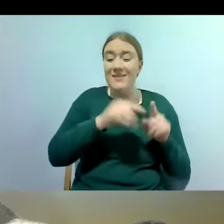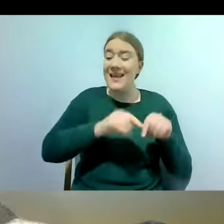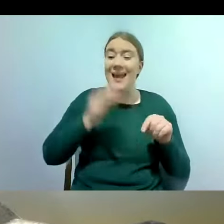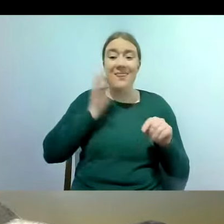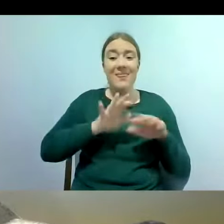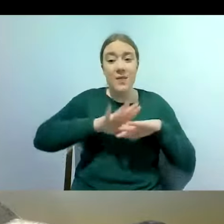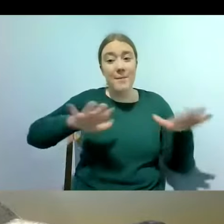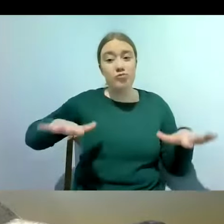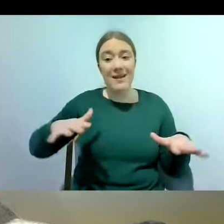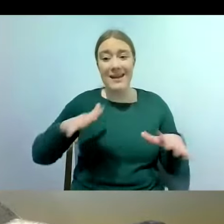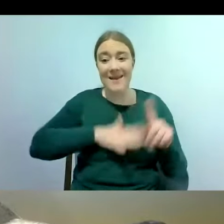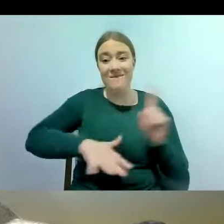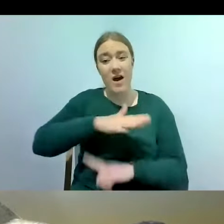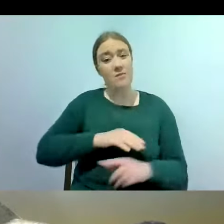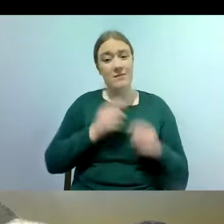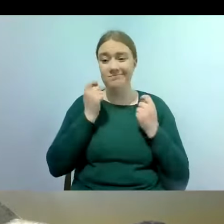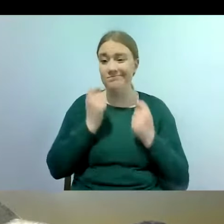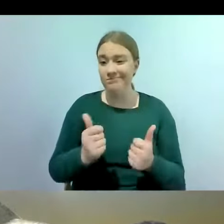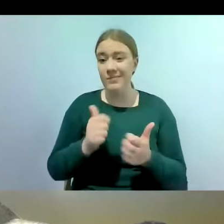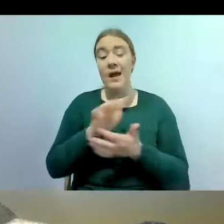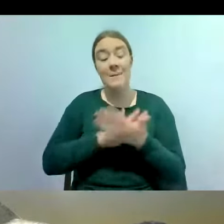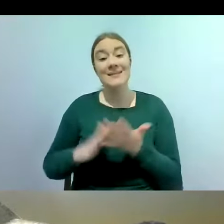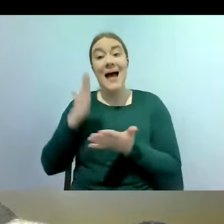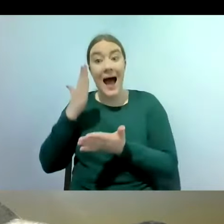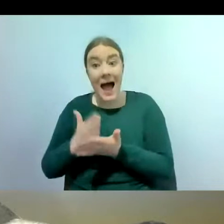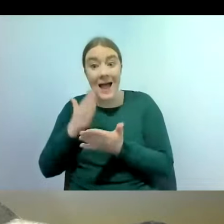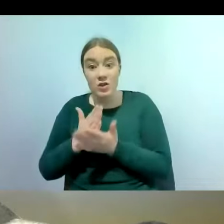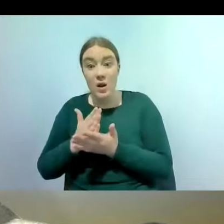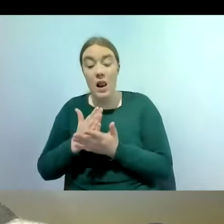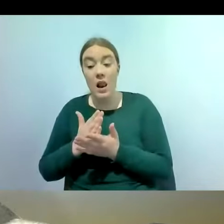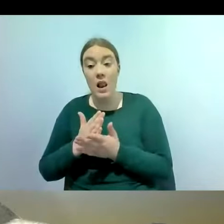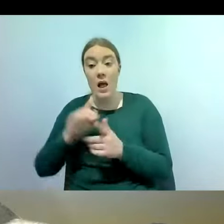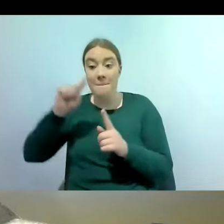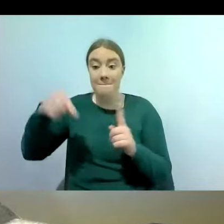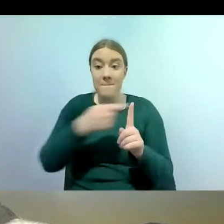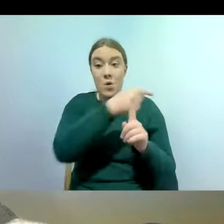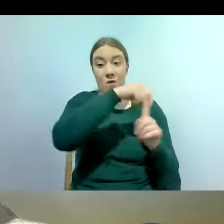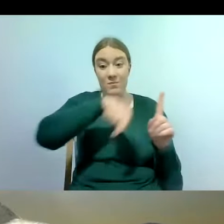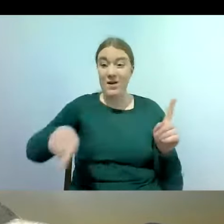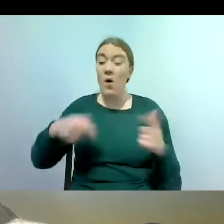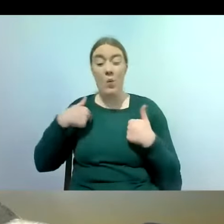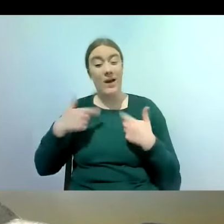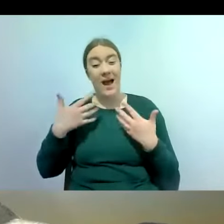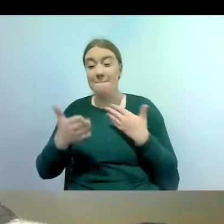and so the actual movements uh um there's a lot more to discover about their actual movements